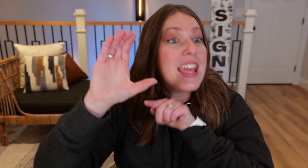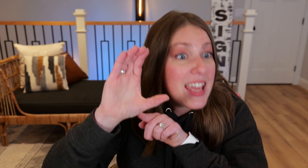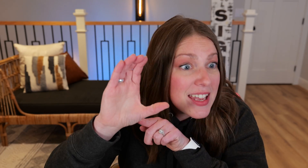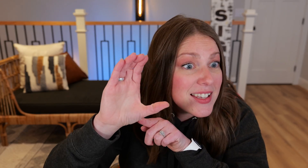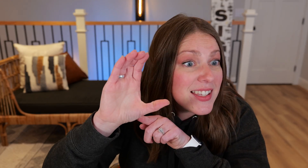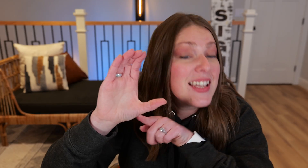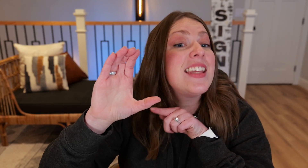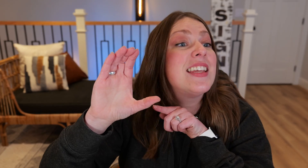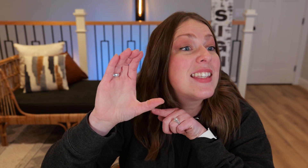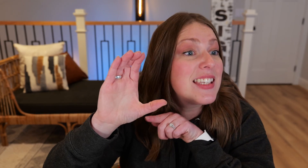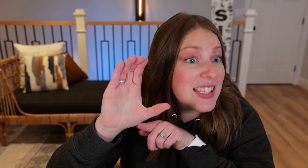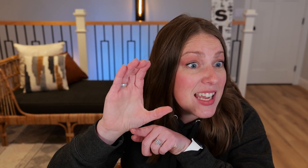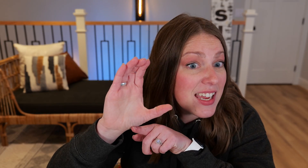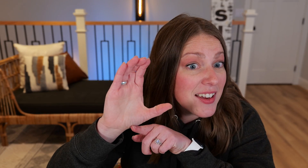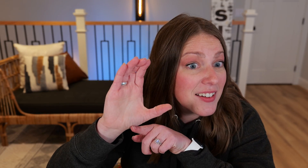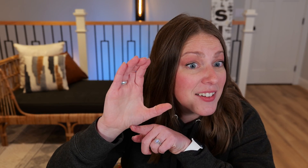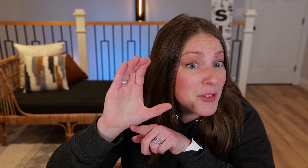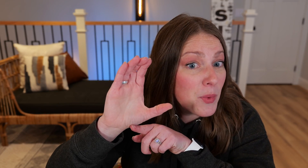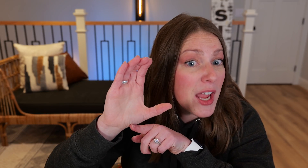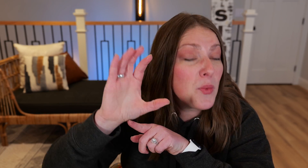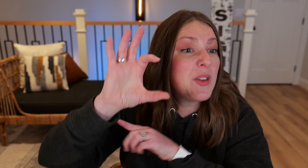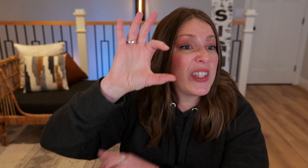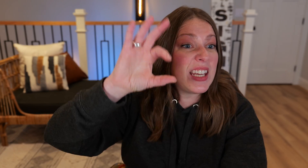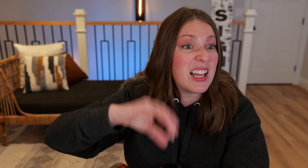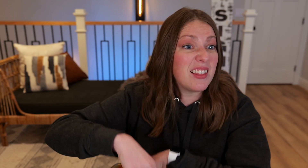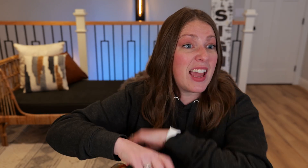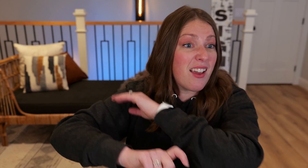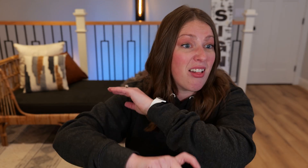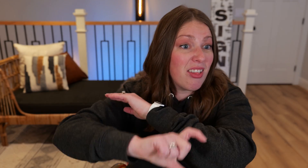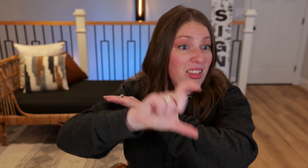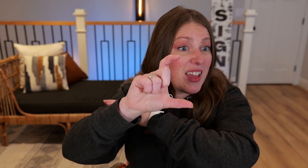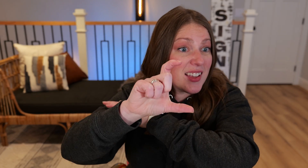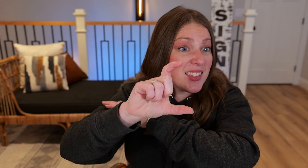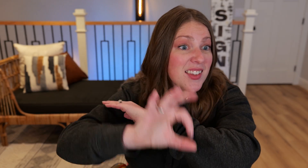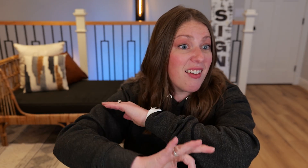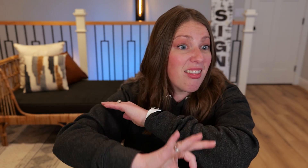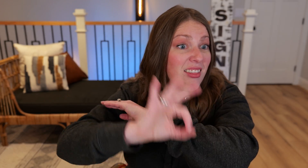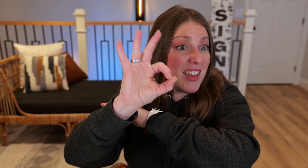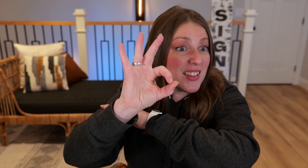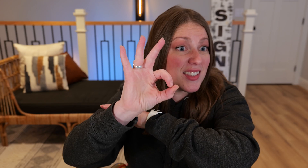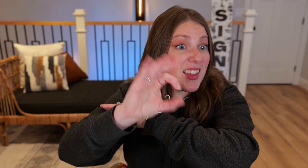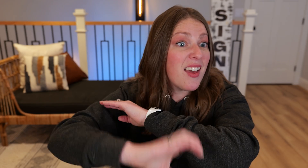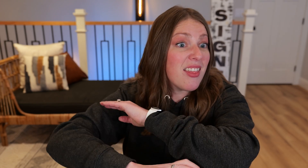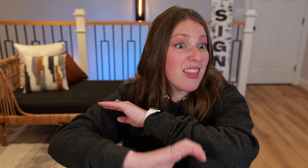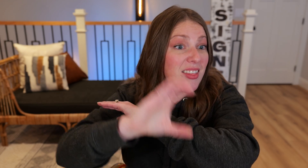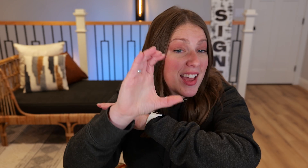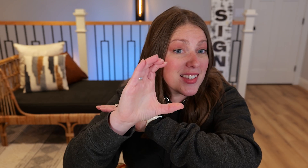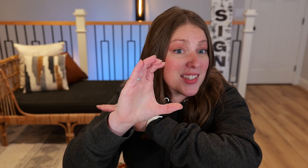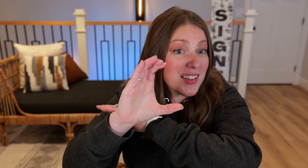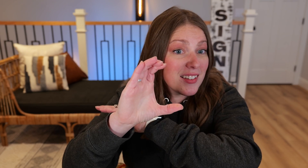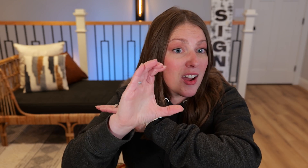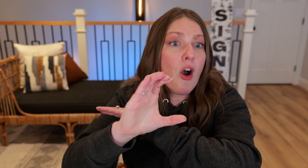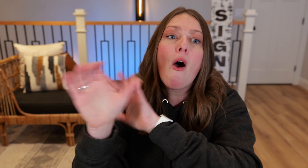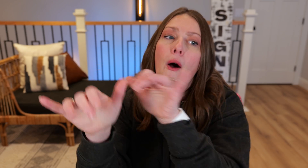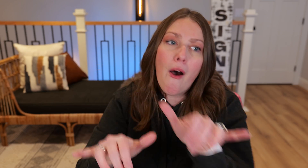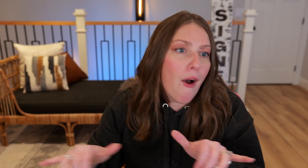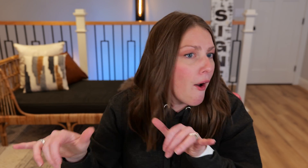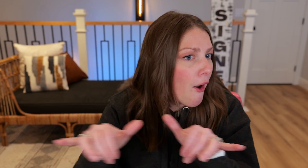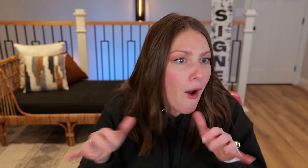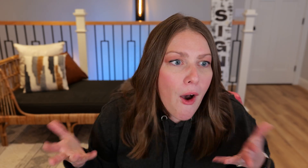His is a C, right? We've seen it like this. This. This